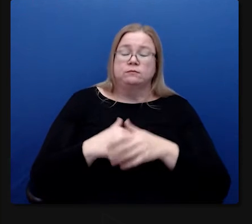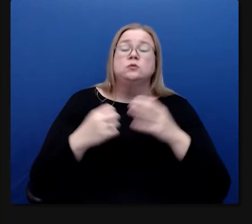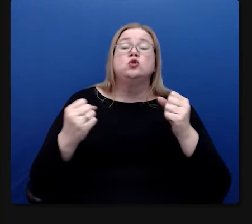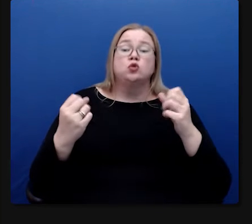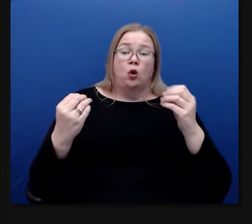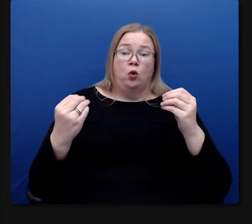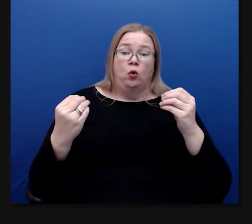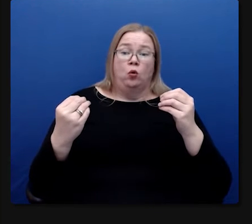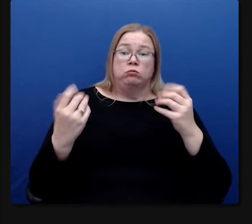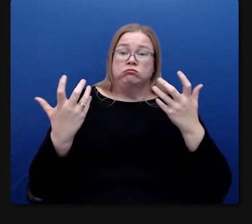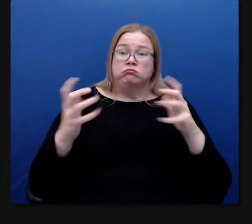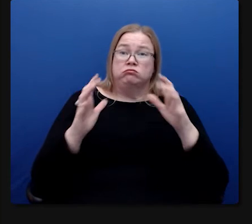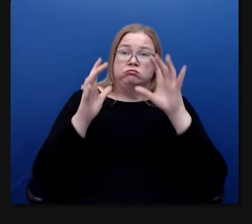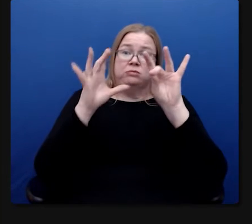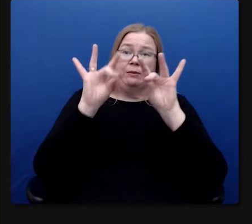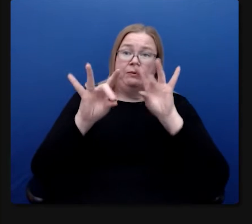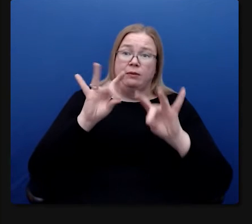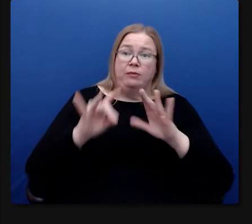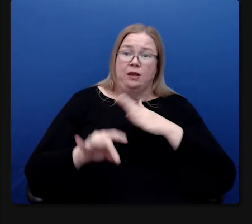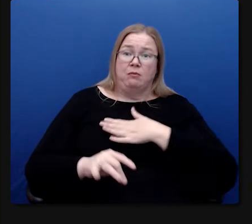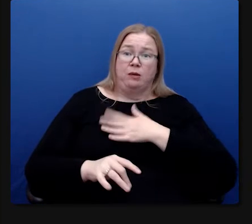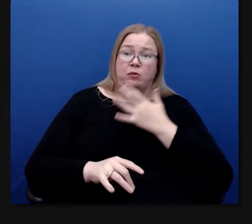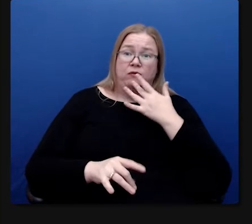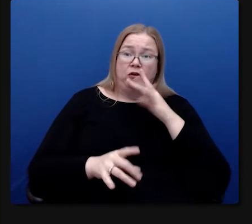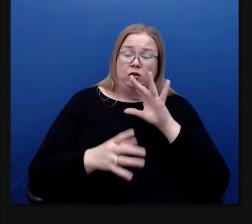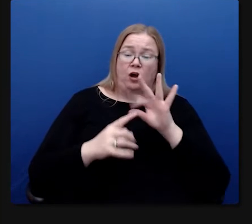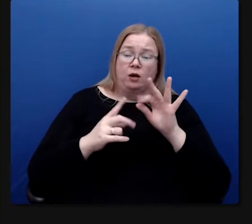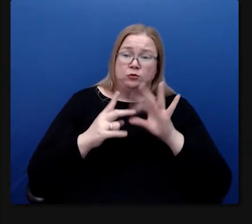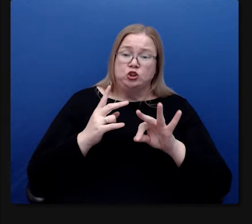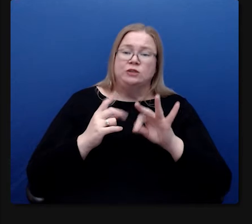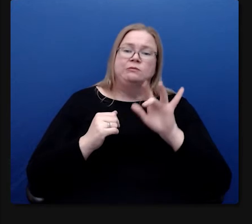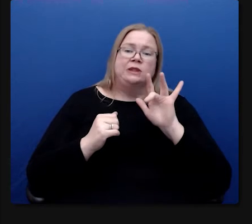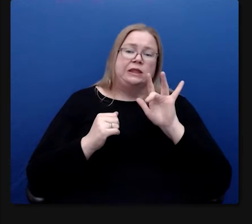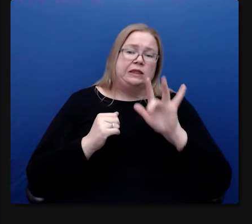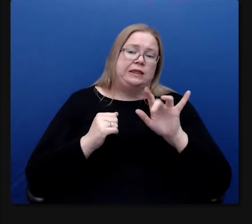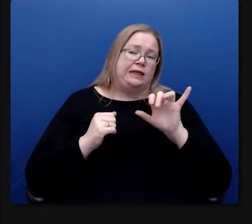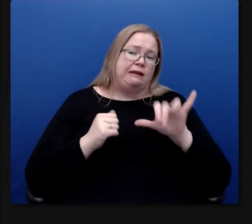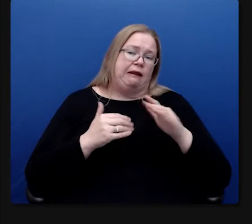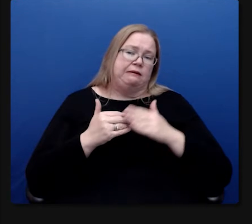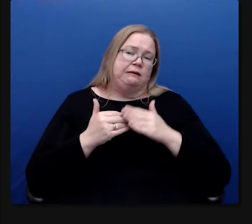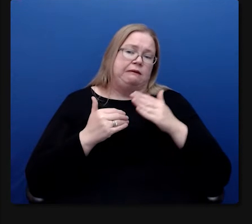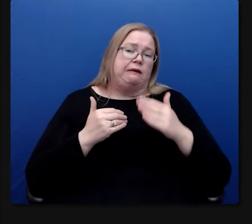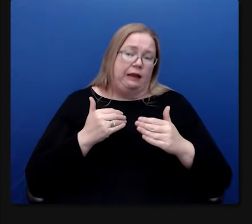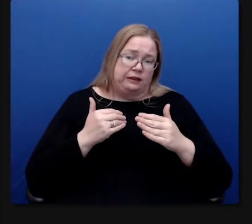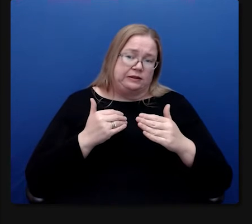So since I've selected all the options I want to change on this screen, I'm going to click this Next button to take us